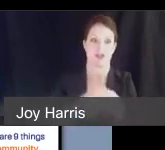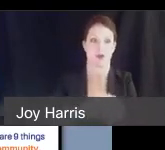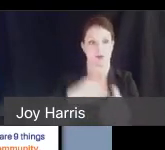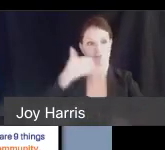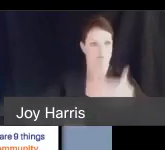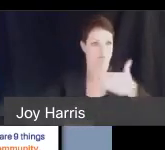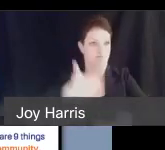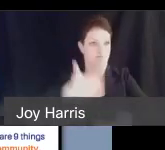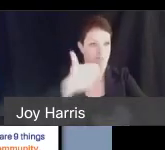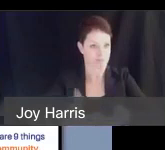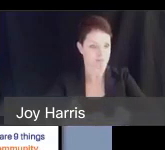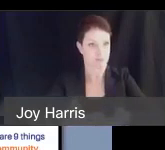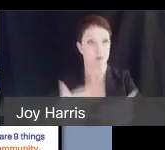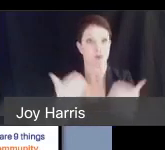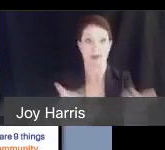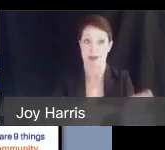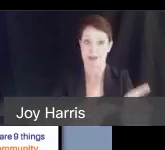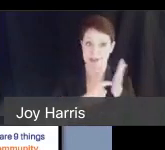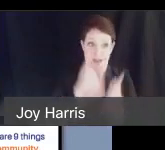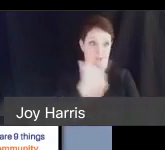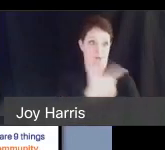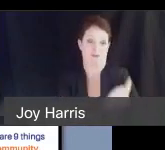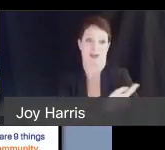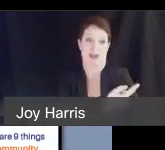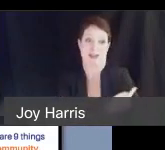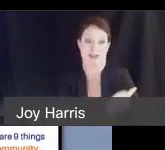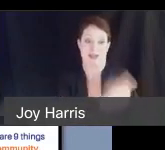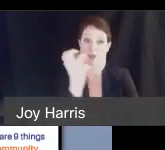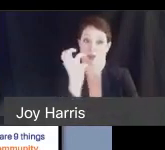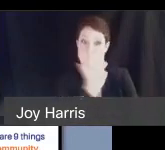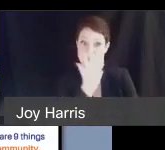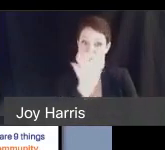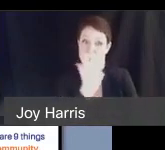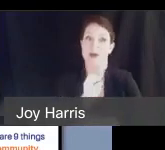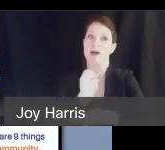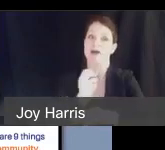right now the demand for vaccinations is greater than our supply.